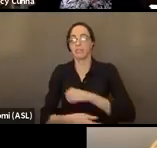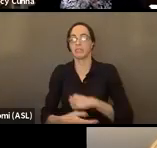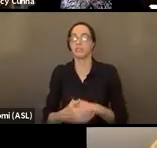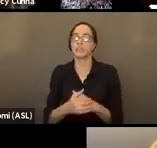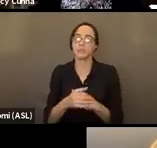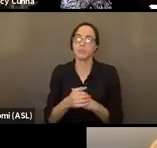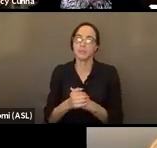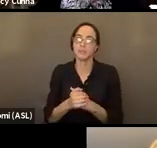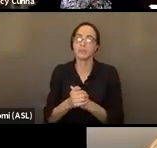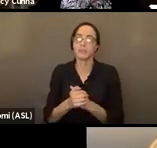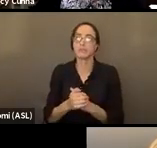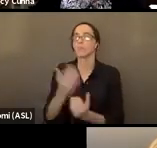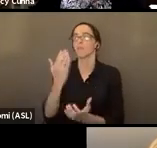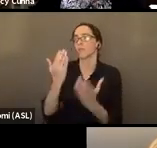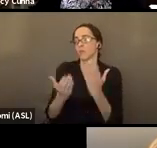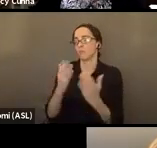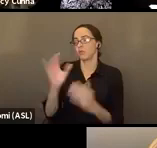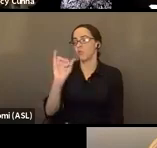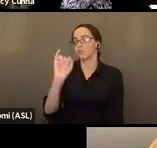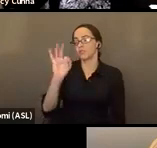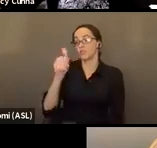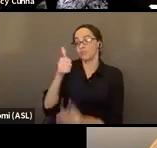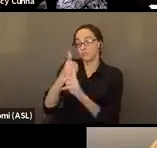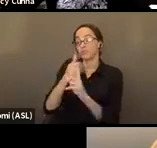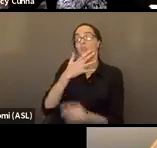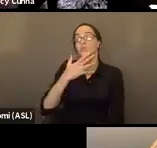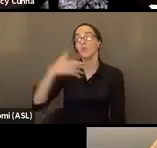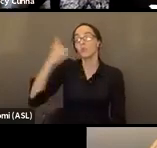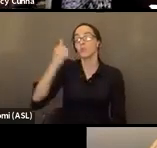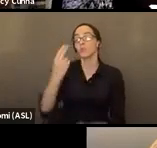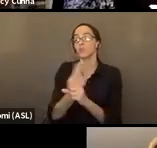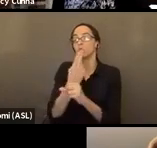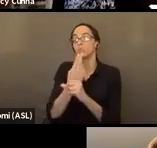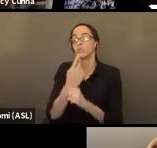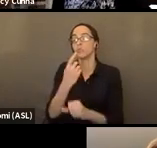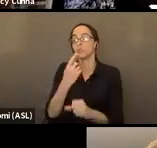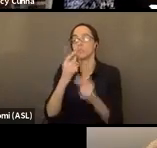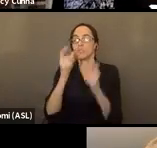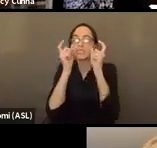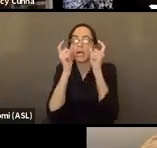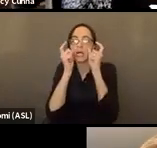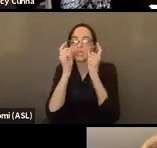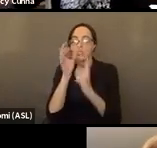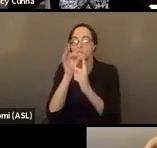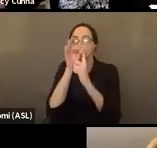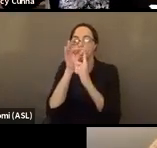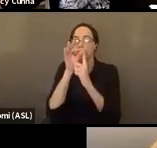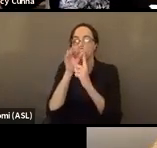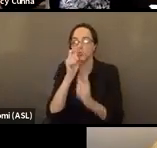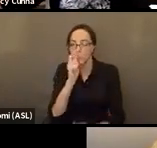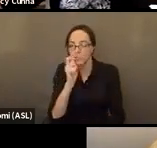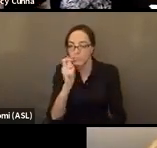eyeglasses magnification eyeglasses have an extra pair in your go bag if you use hearing aids have